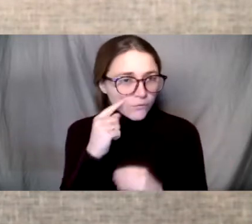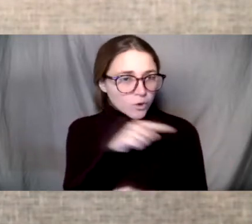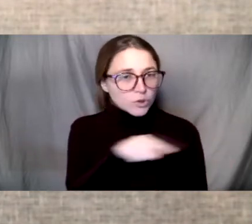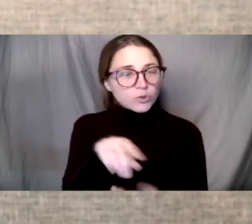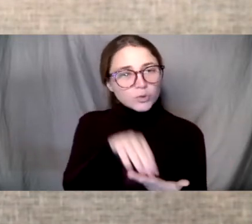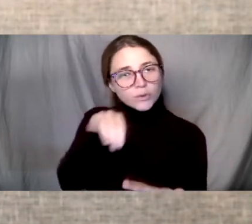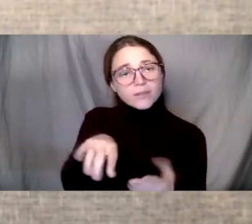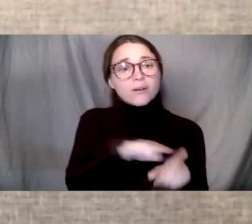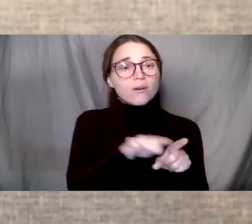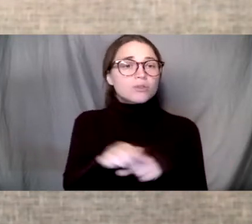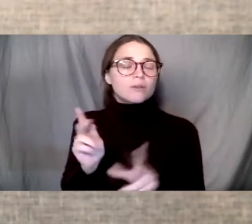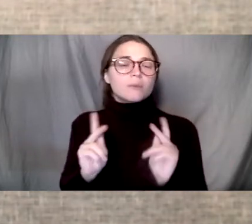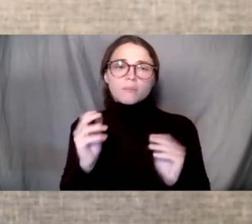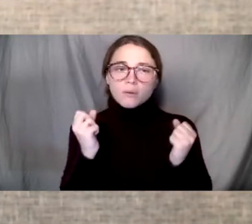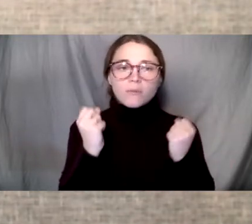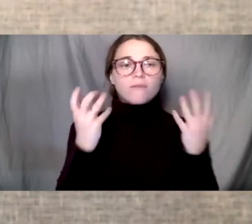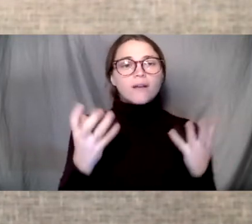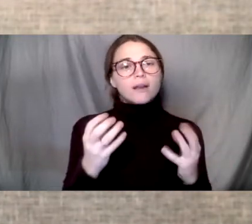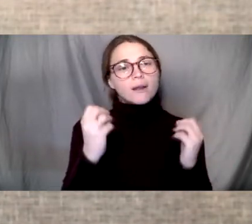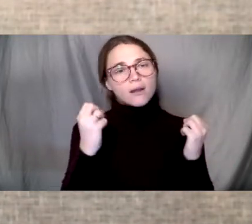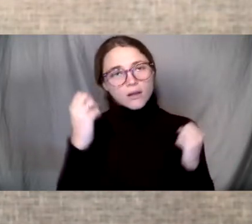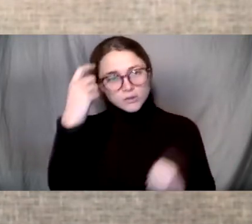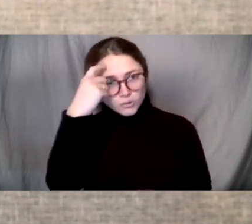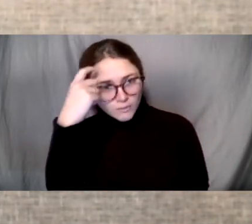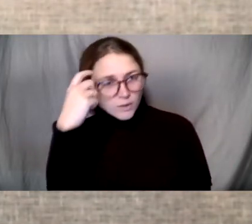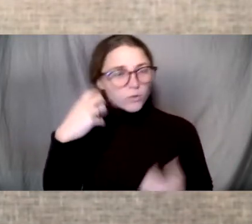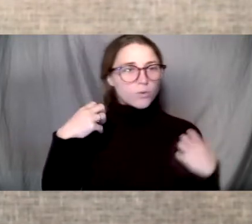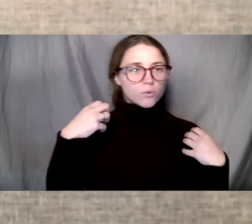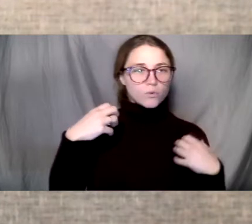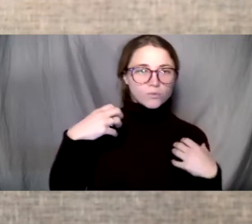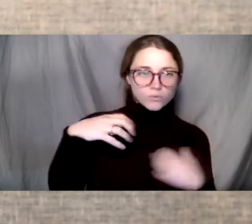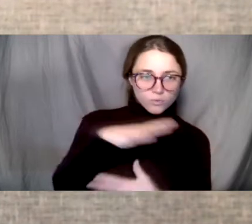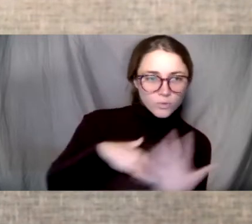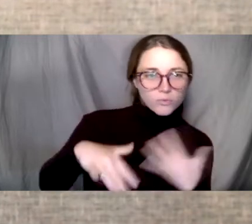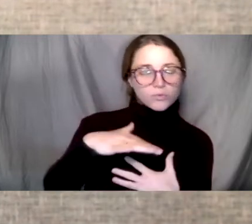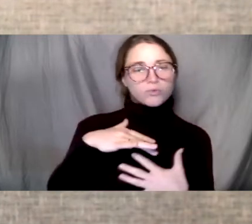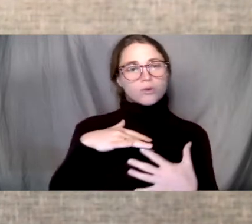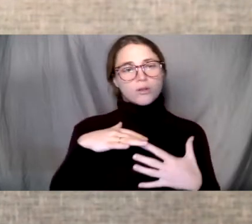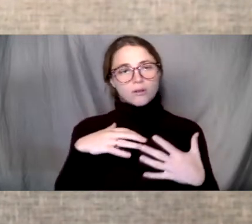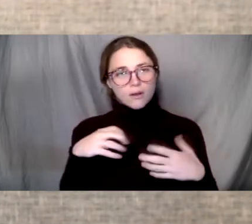offering social emotional and after-school club opportunities to keep students engaged